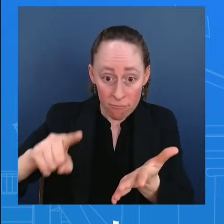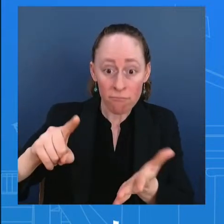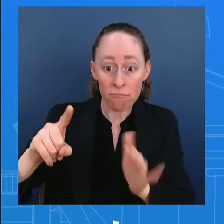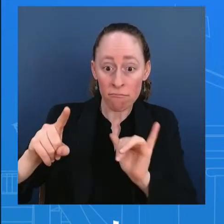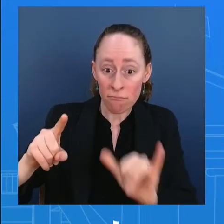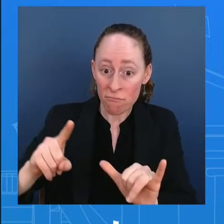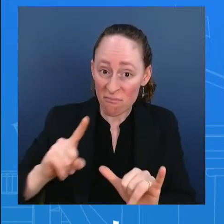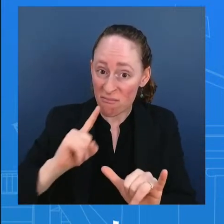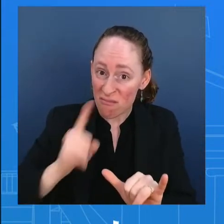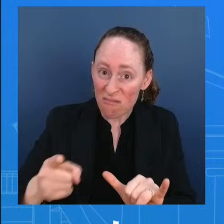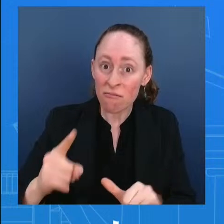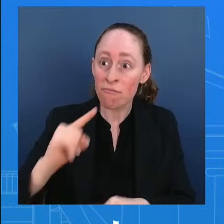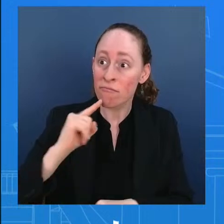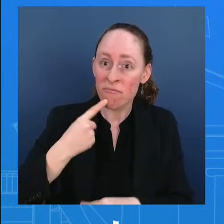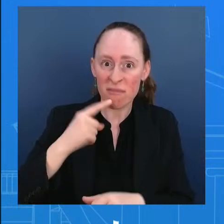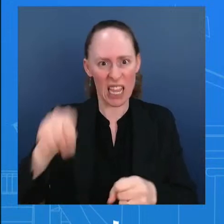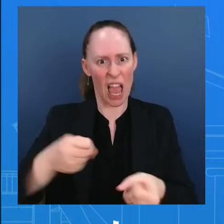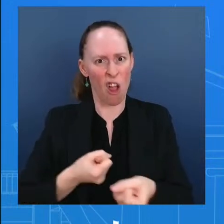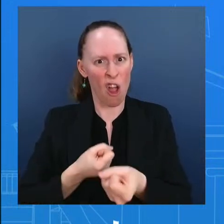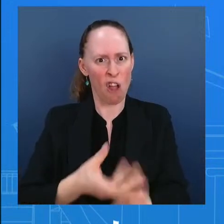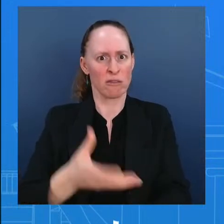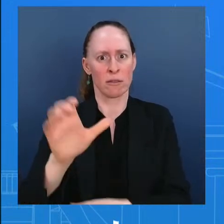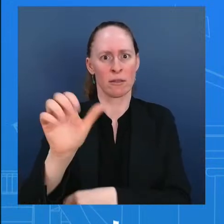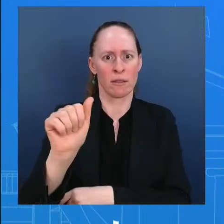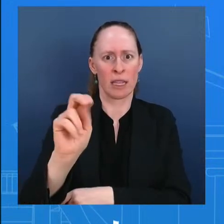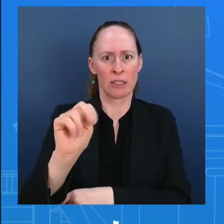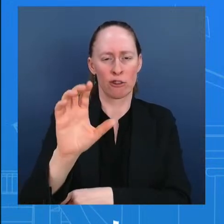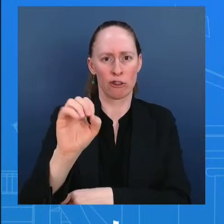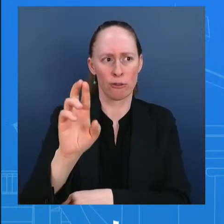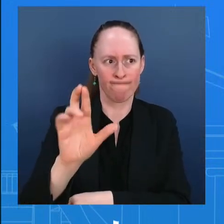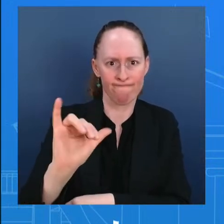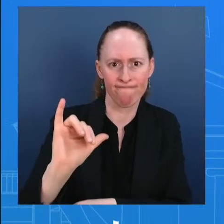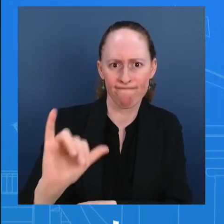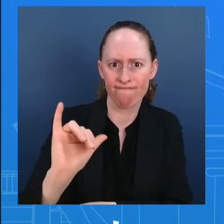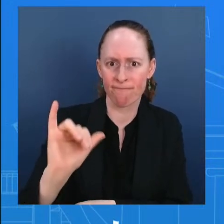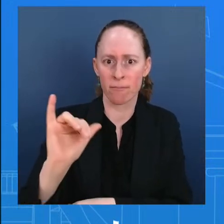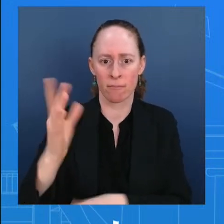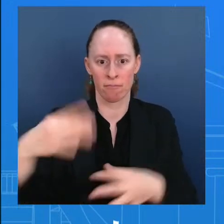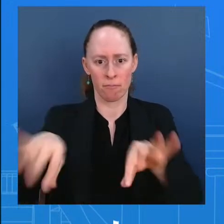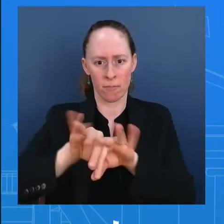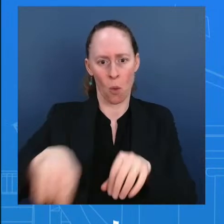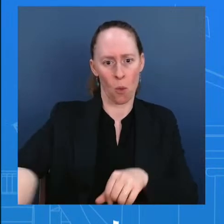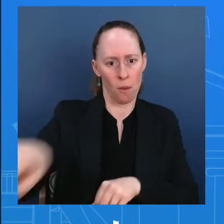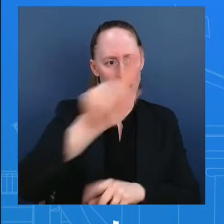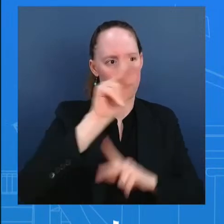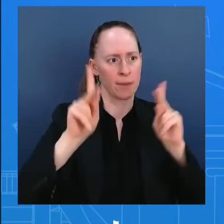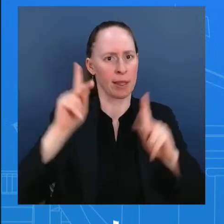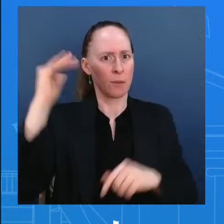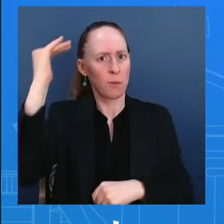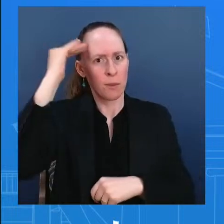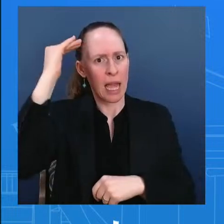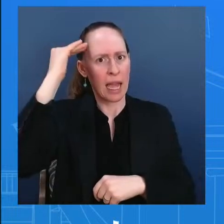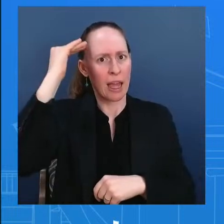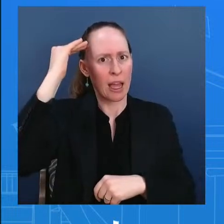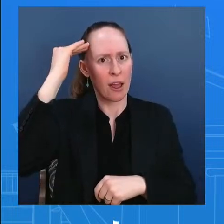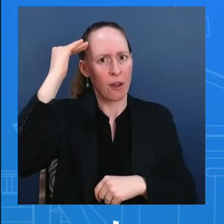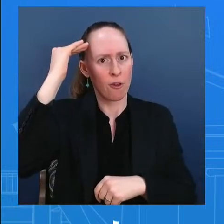It is important that Americans are informed and -- about decisions that they have to make for themselves.